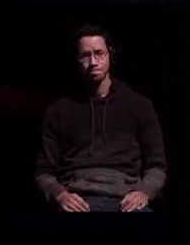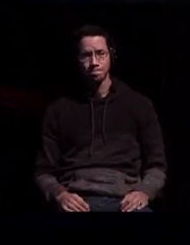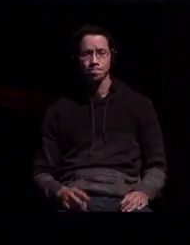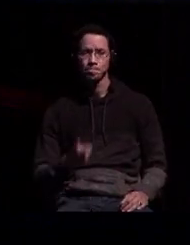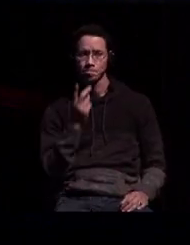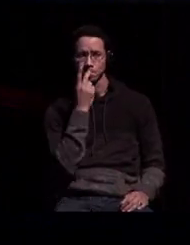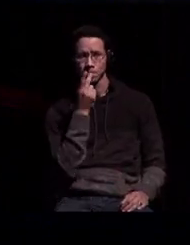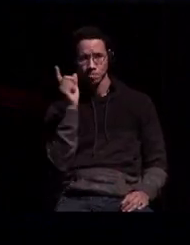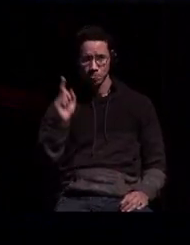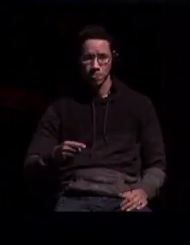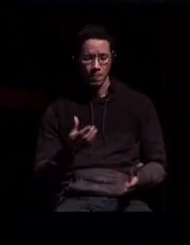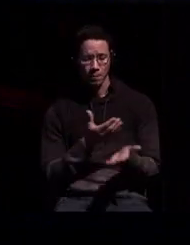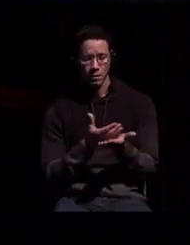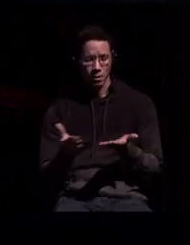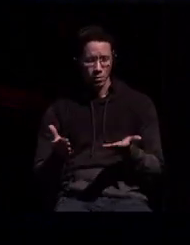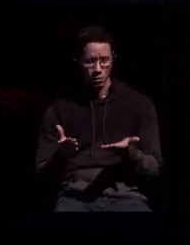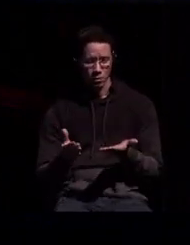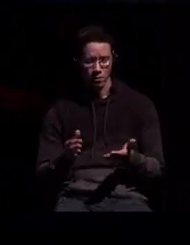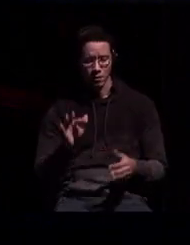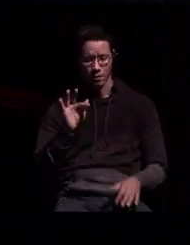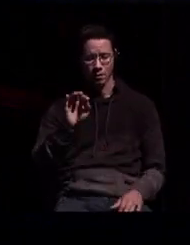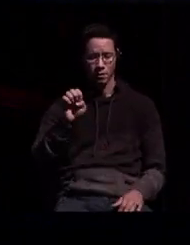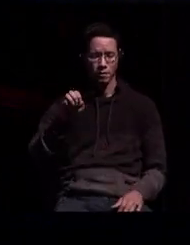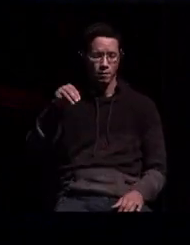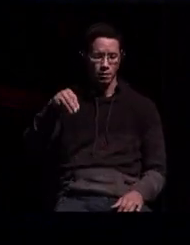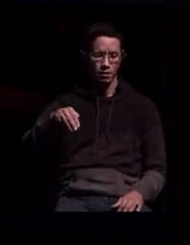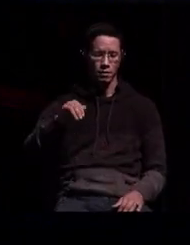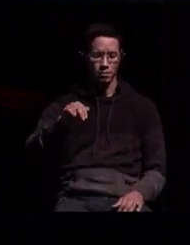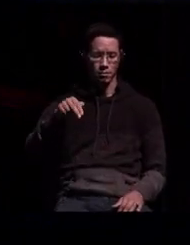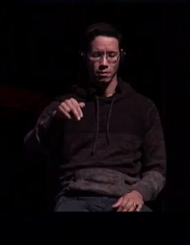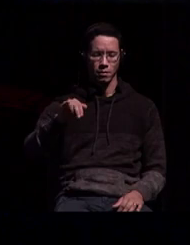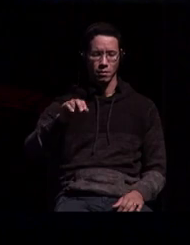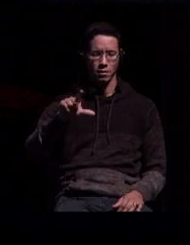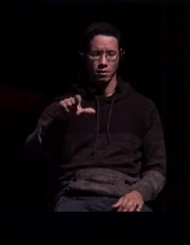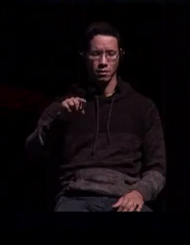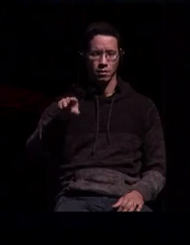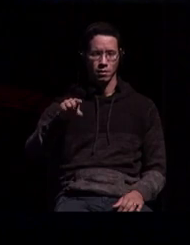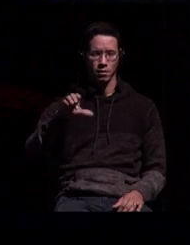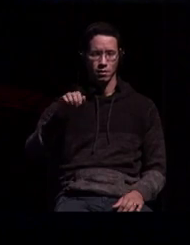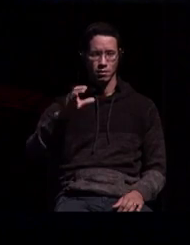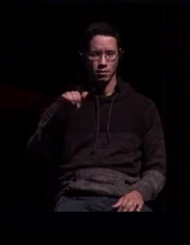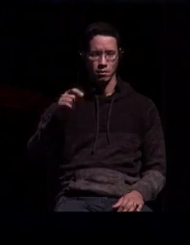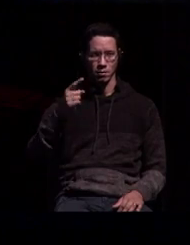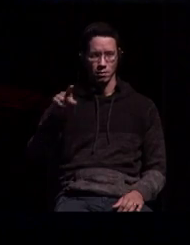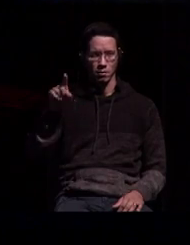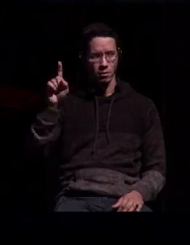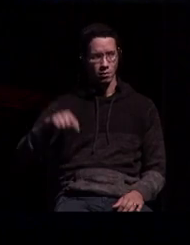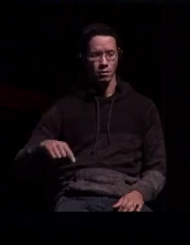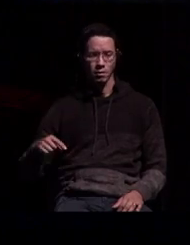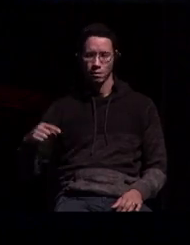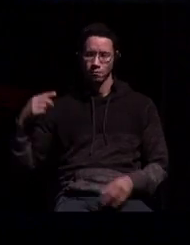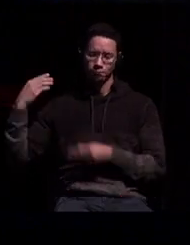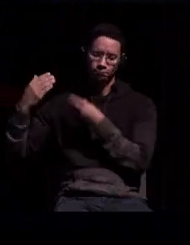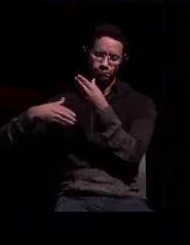We as women carry an historical load of devaluation of the work done by women.